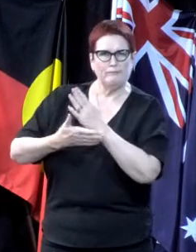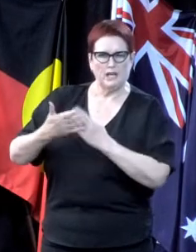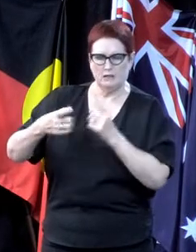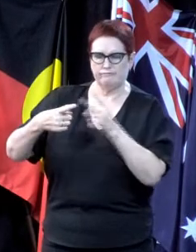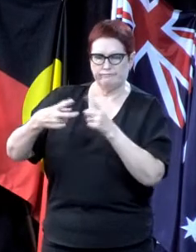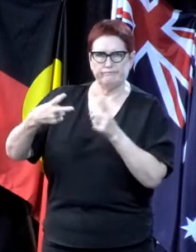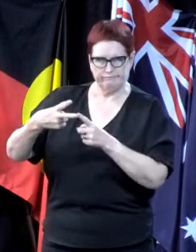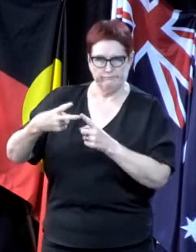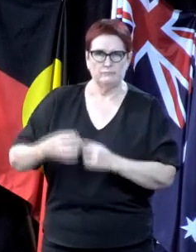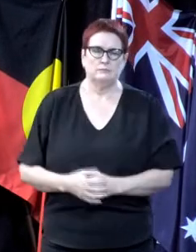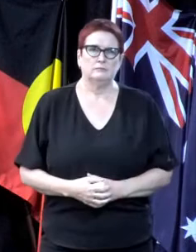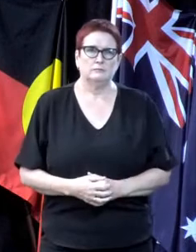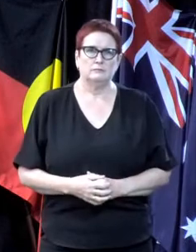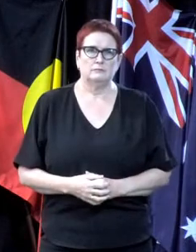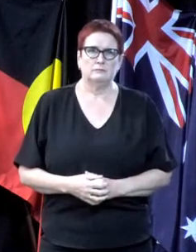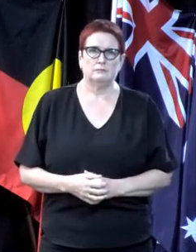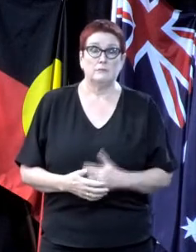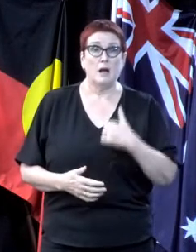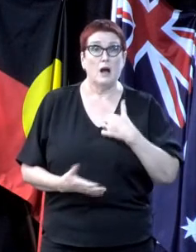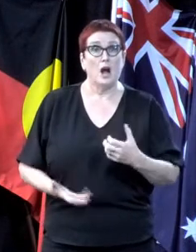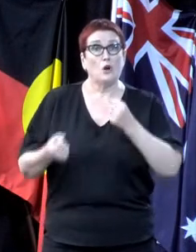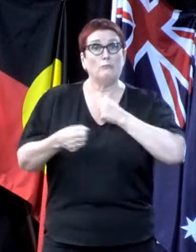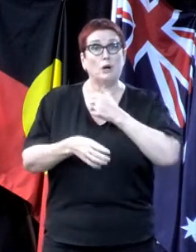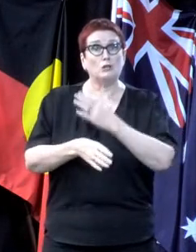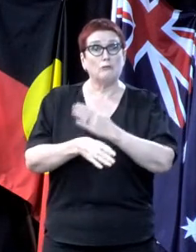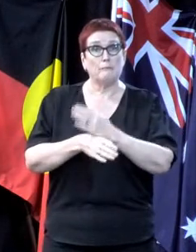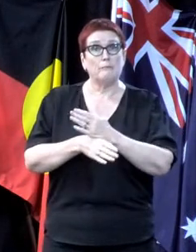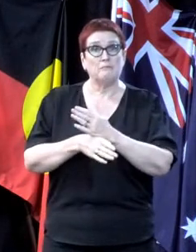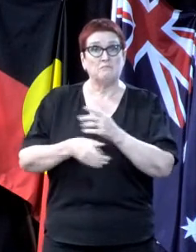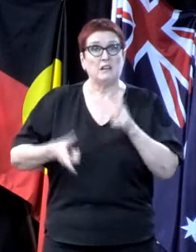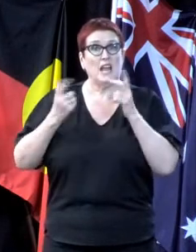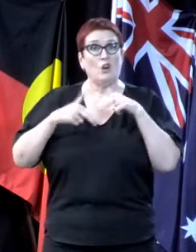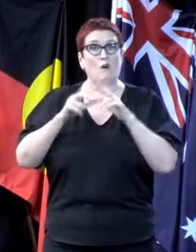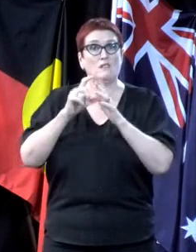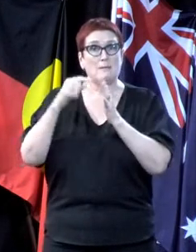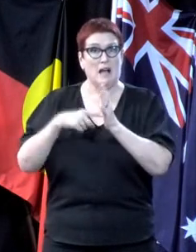I won the position of head of department inclusive practices